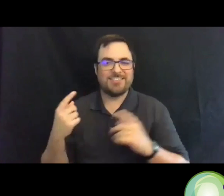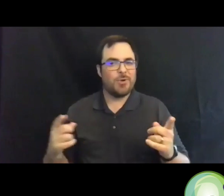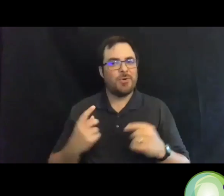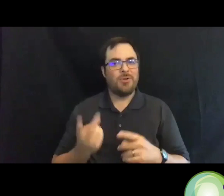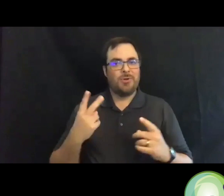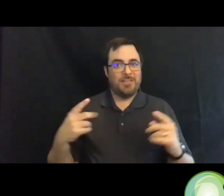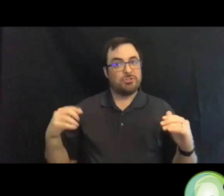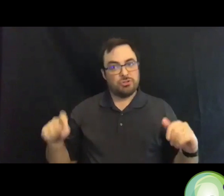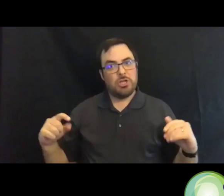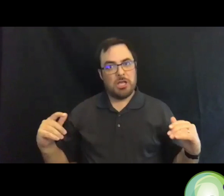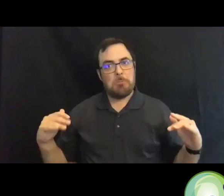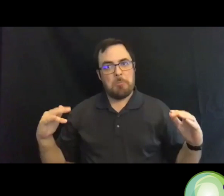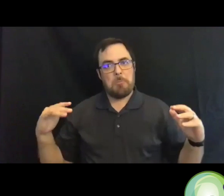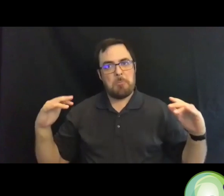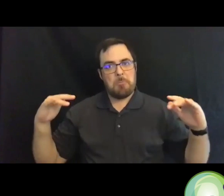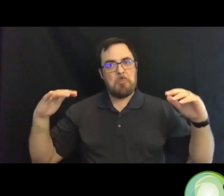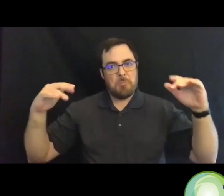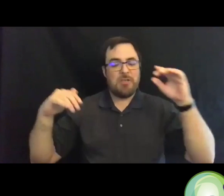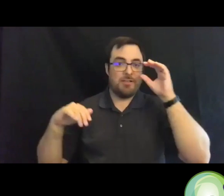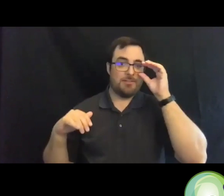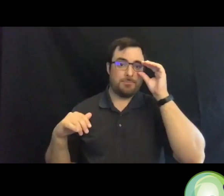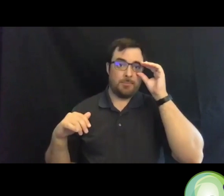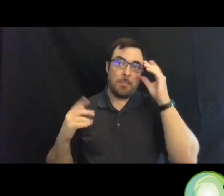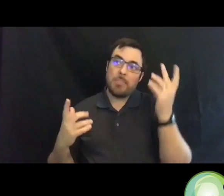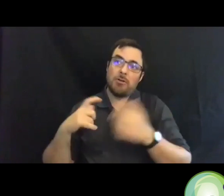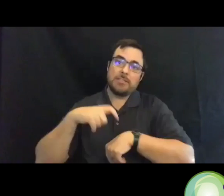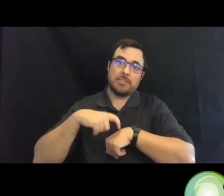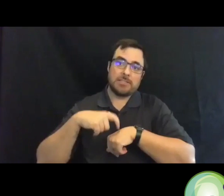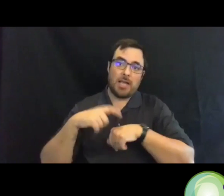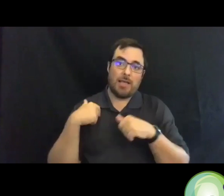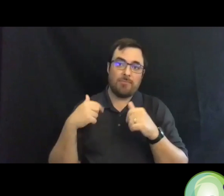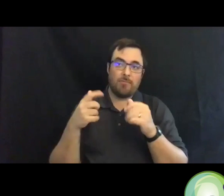I think there is a time for working strictly on auditory and